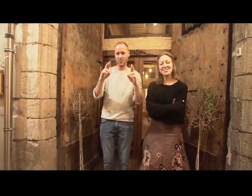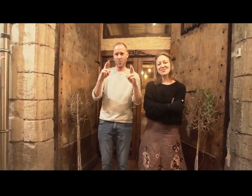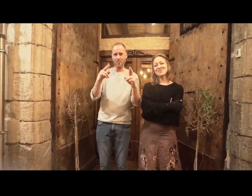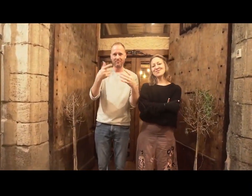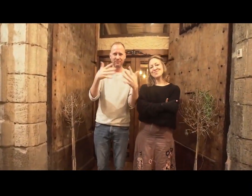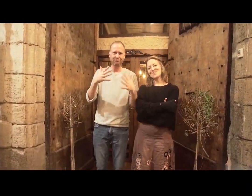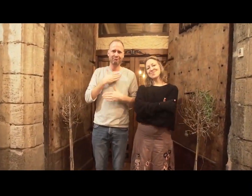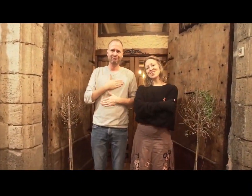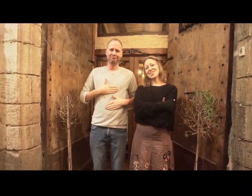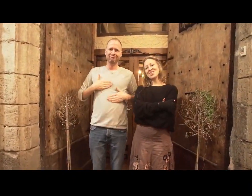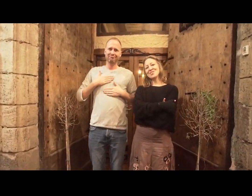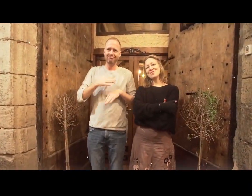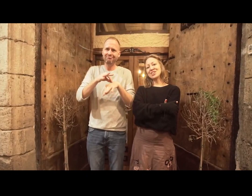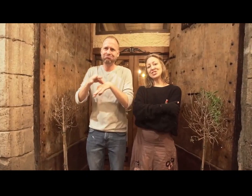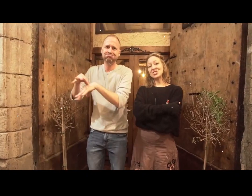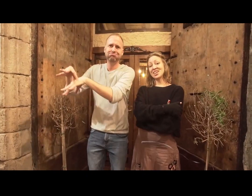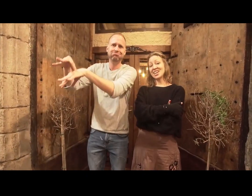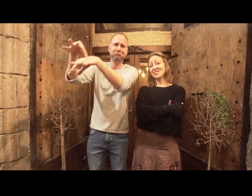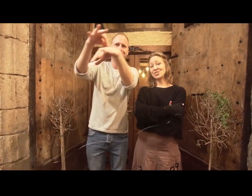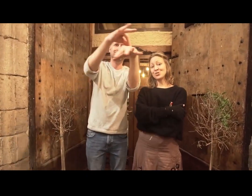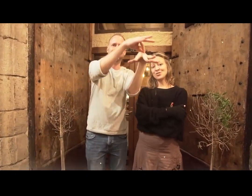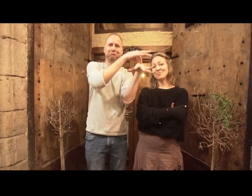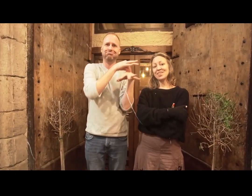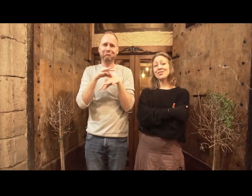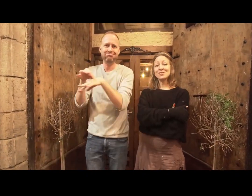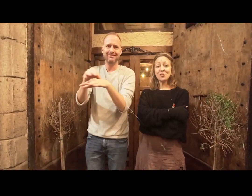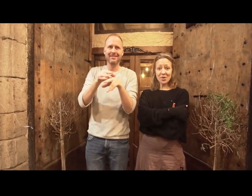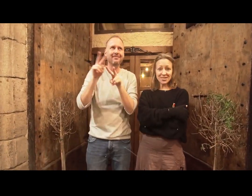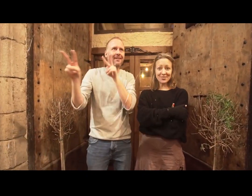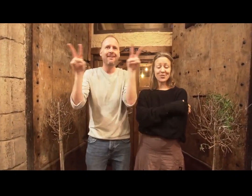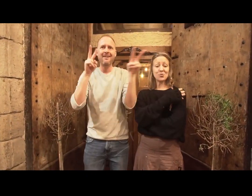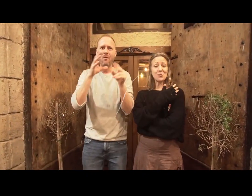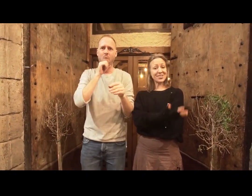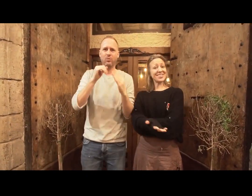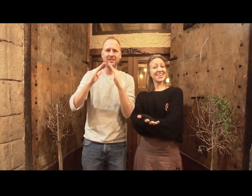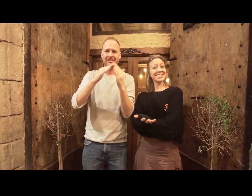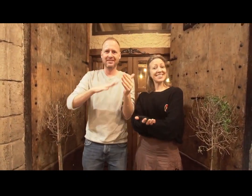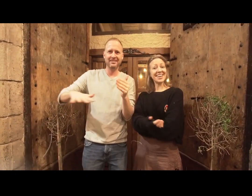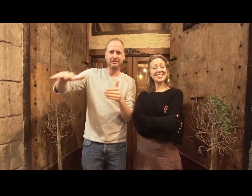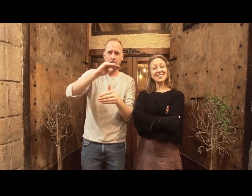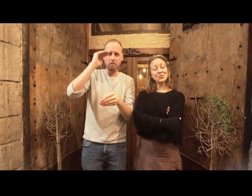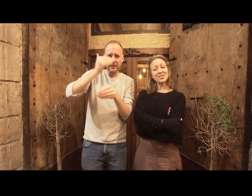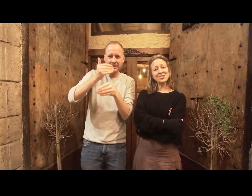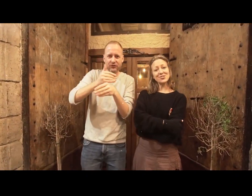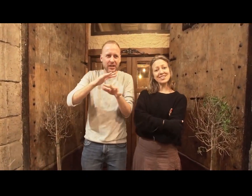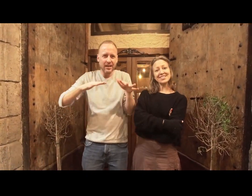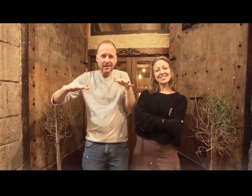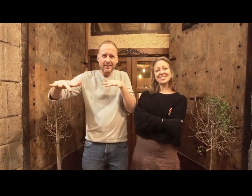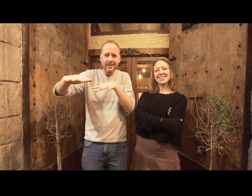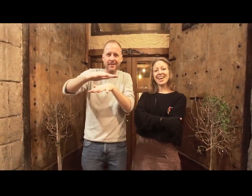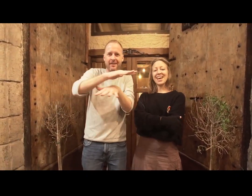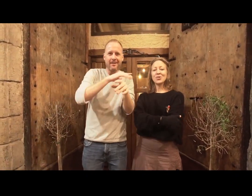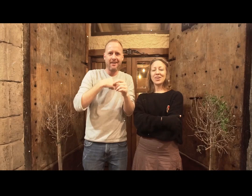So, you've reached the end of the tour! Thank you for watching and listening to our stories